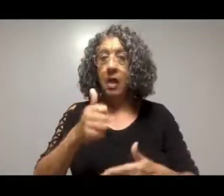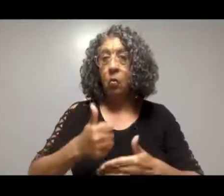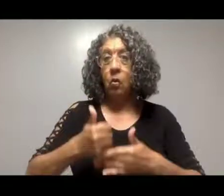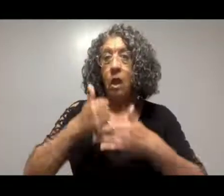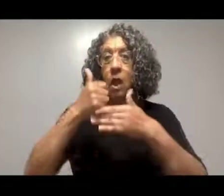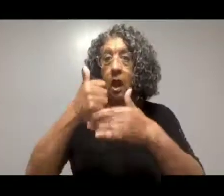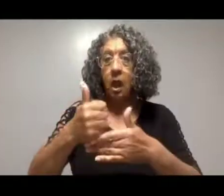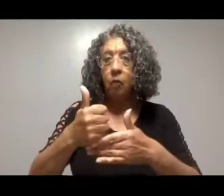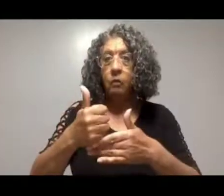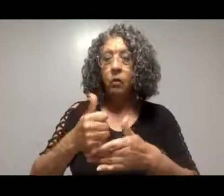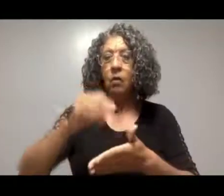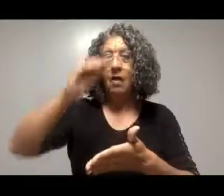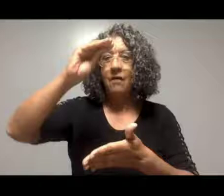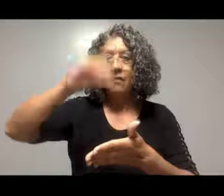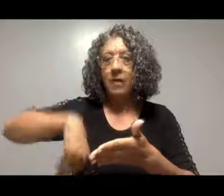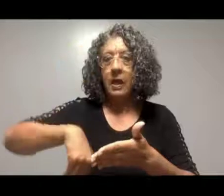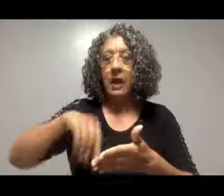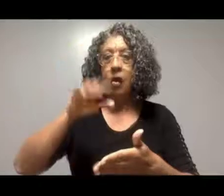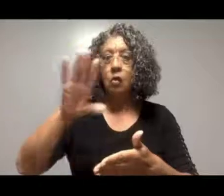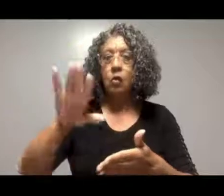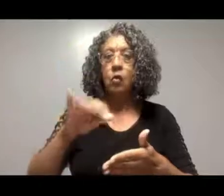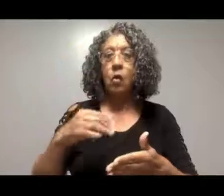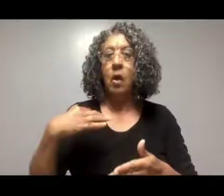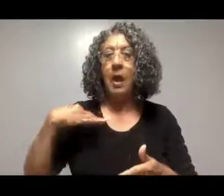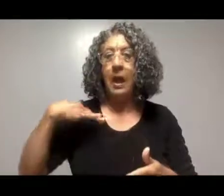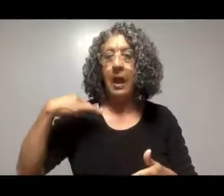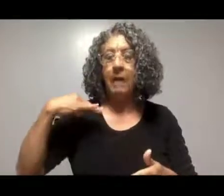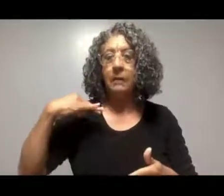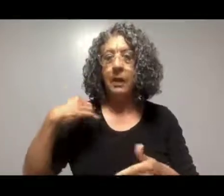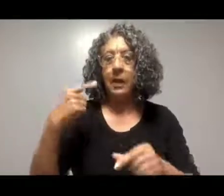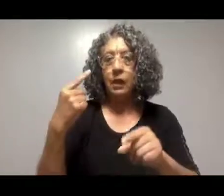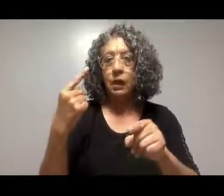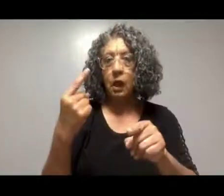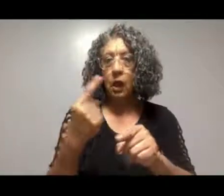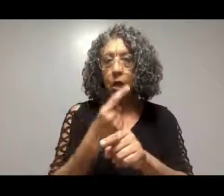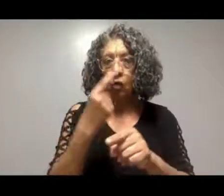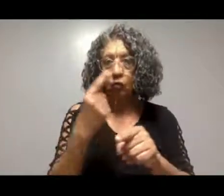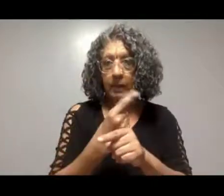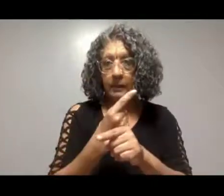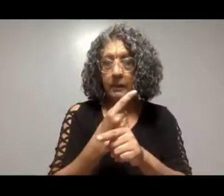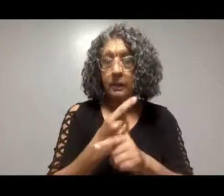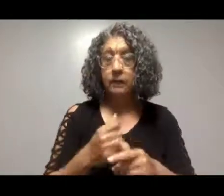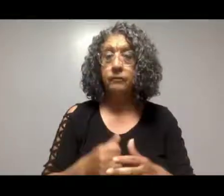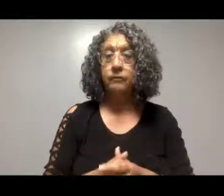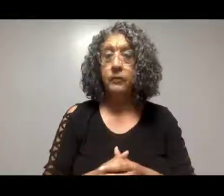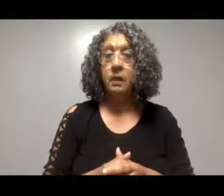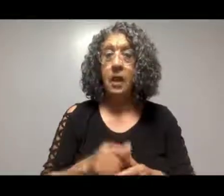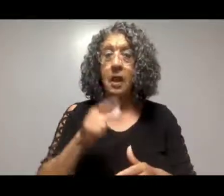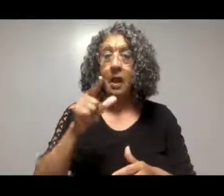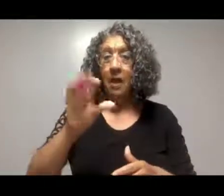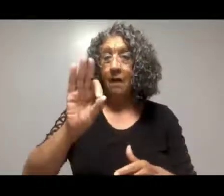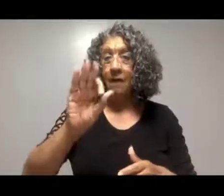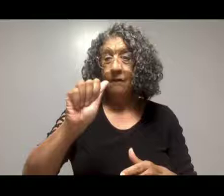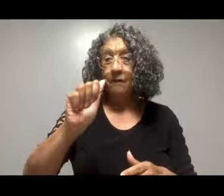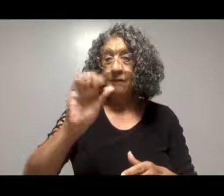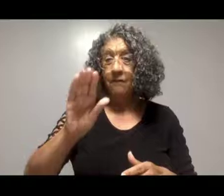This will help you when you're filling out your job applications. It will help